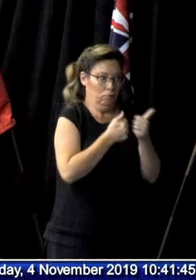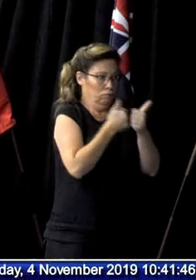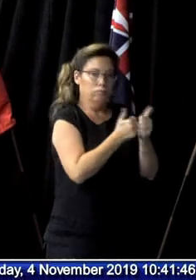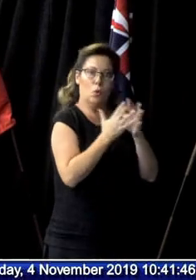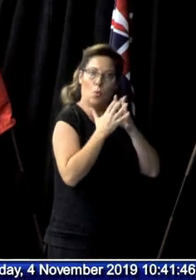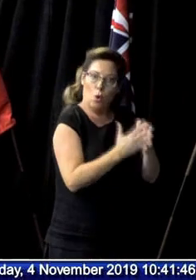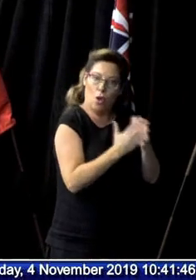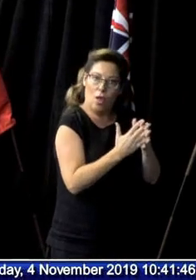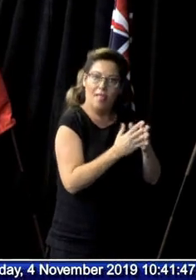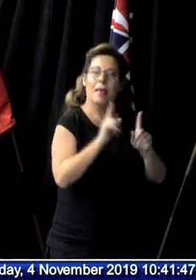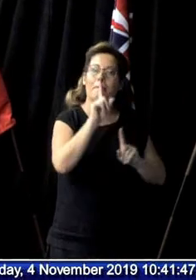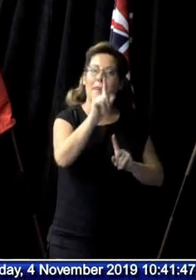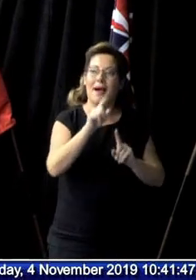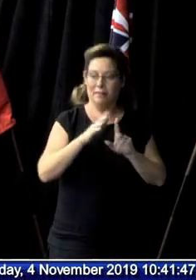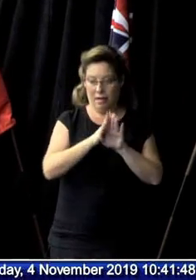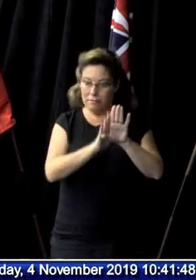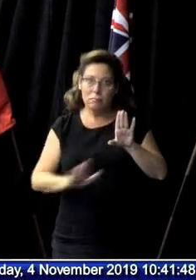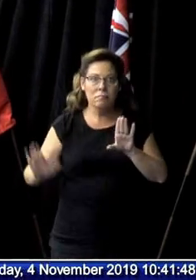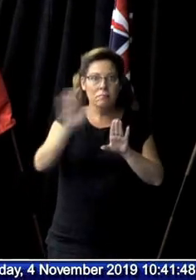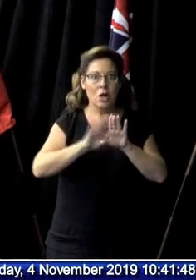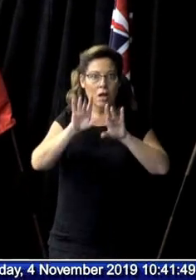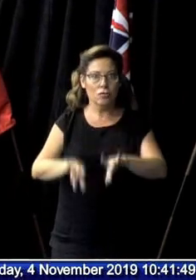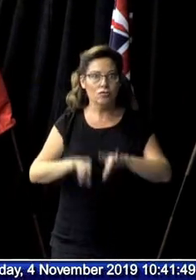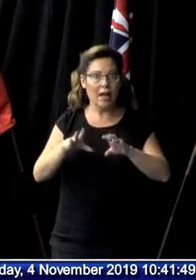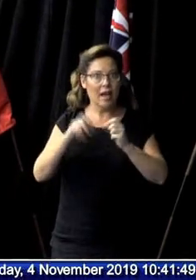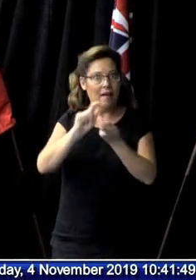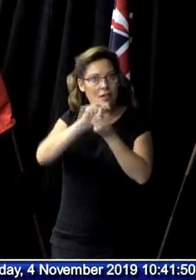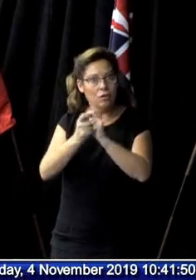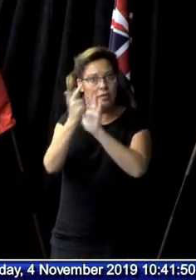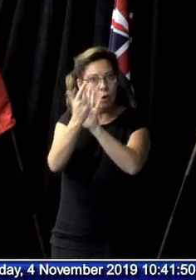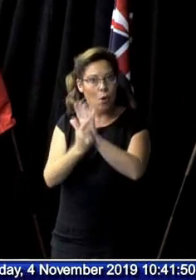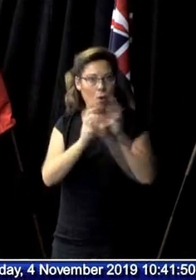Commonwealth, State or Territory, has passed legislation expressly recognising a